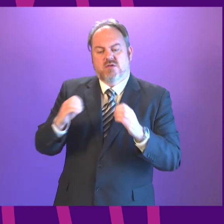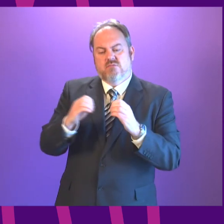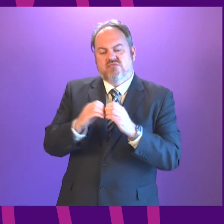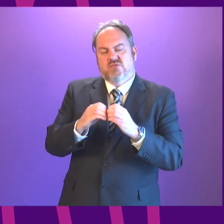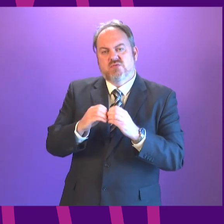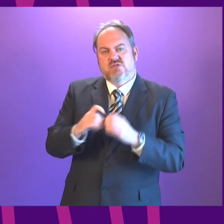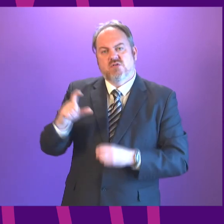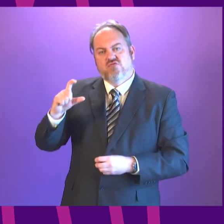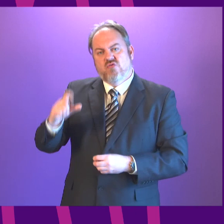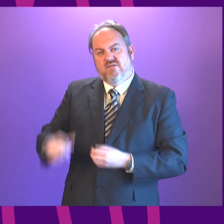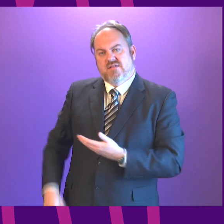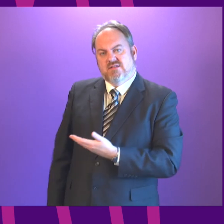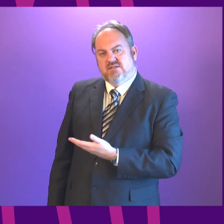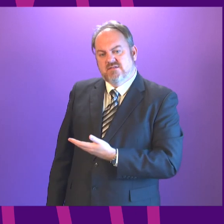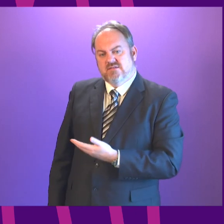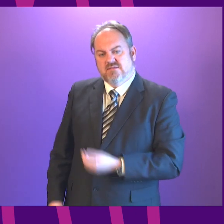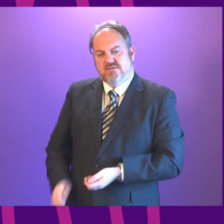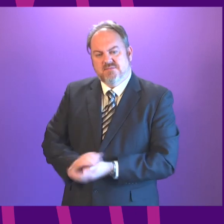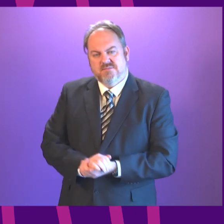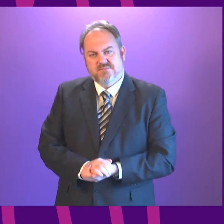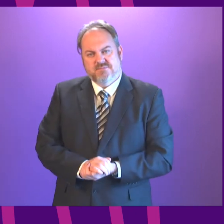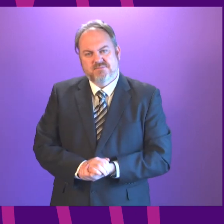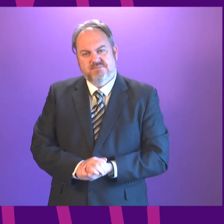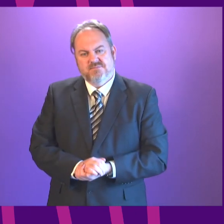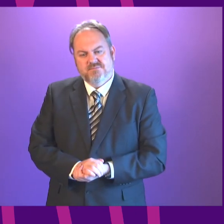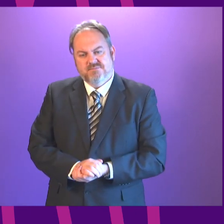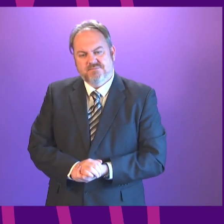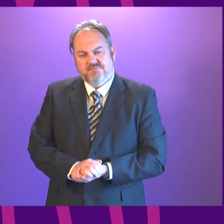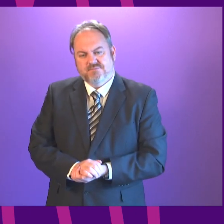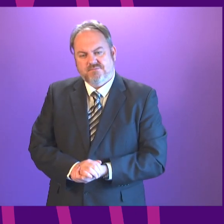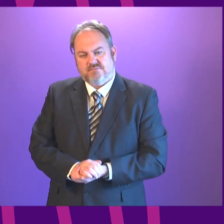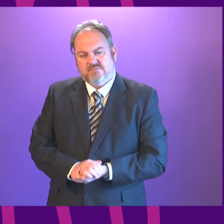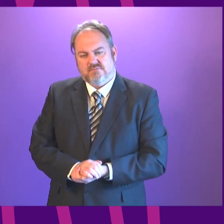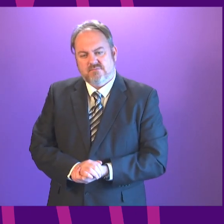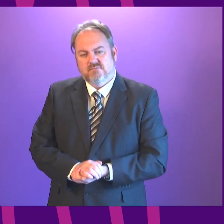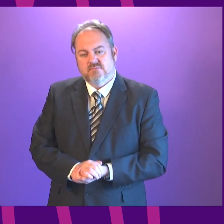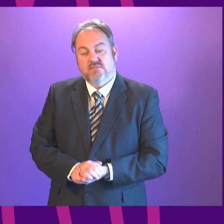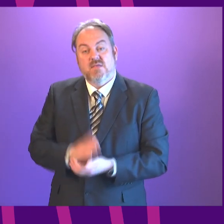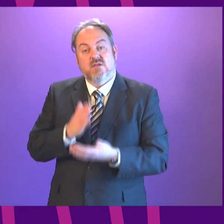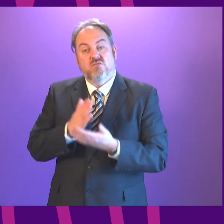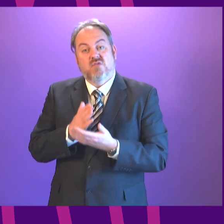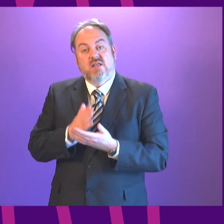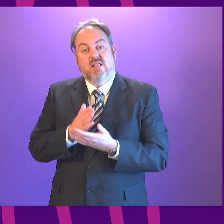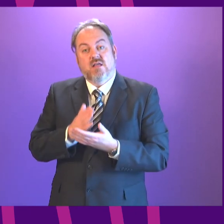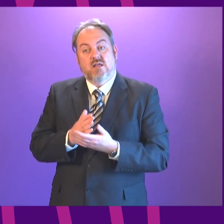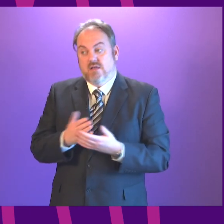Bruce Crawford (Stirling) (SNP): At this crucial time, when we are dealing